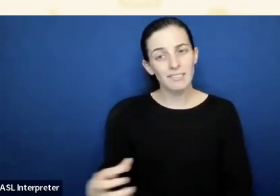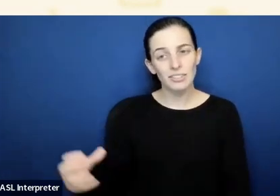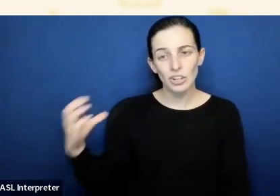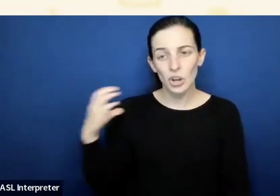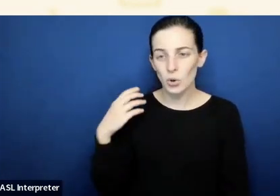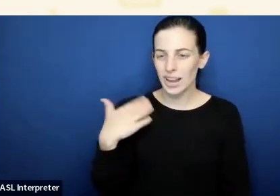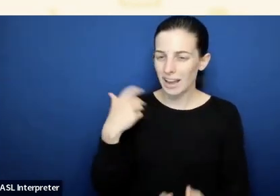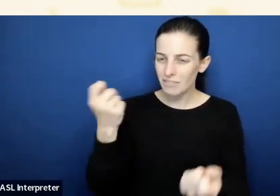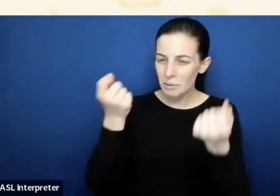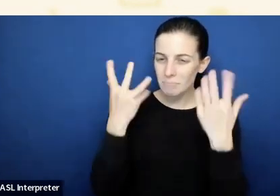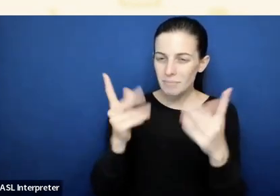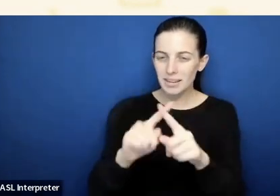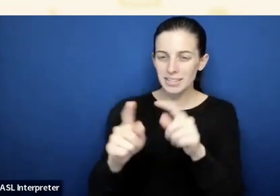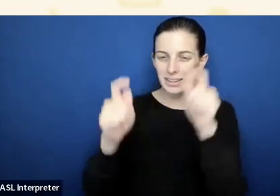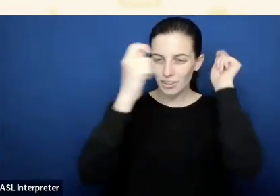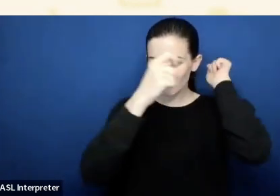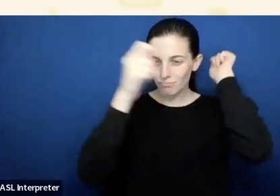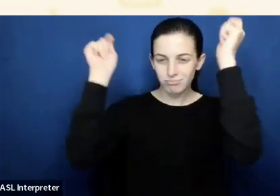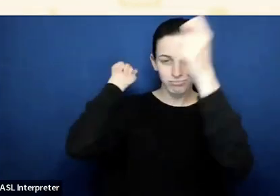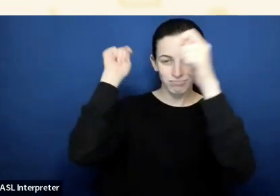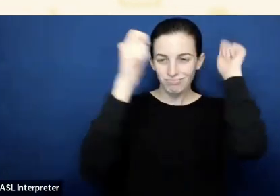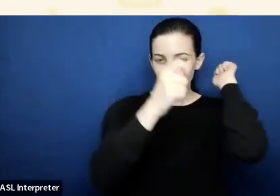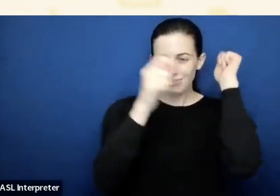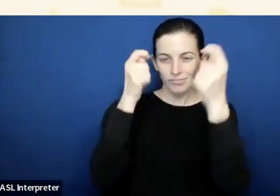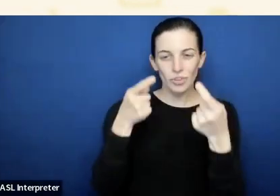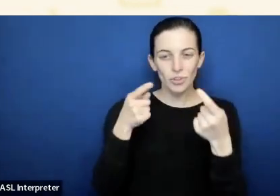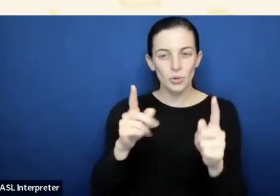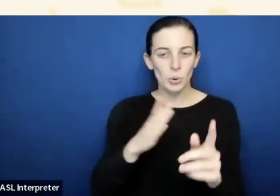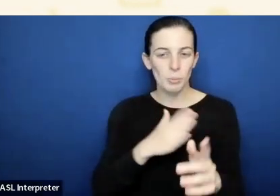during my time, all my life's existence.